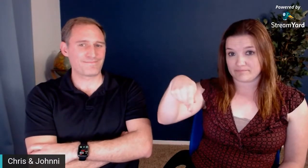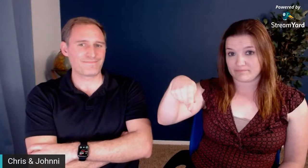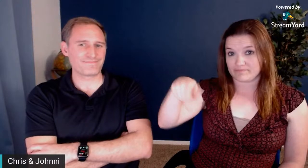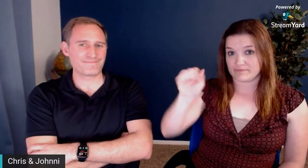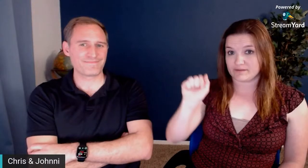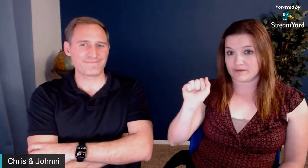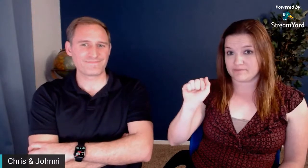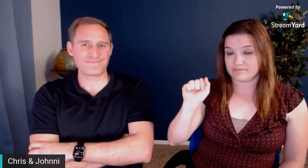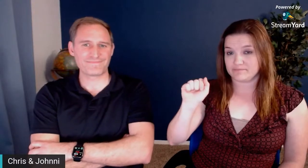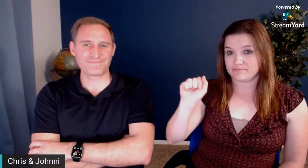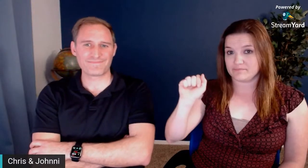okay